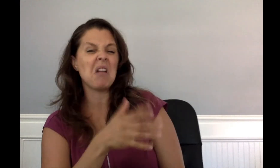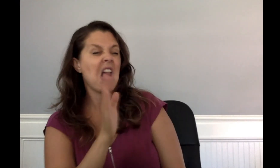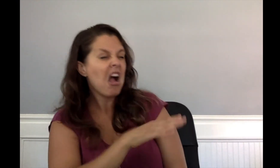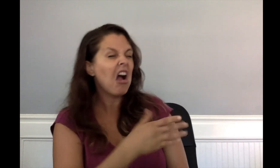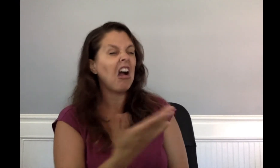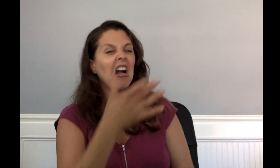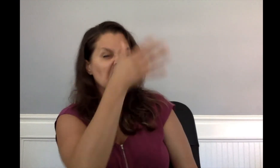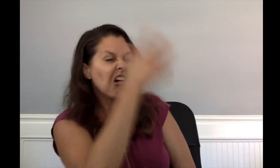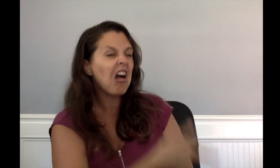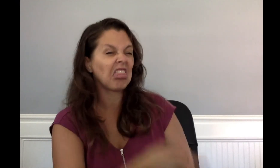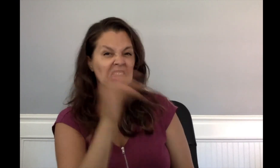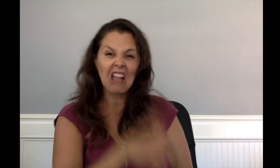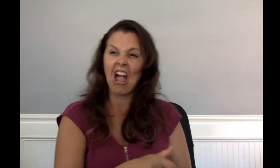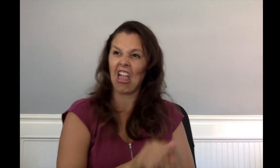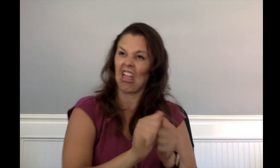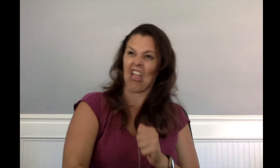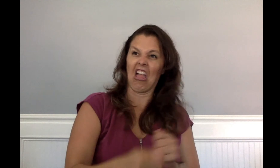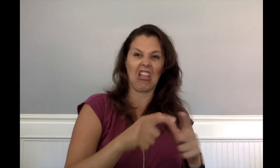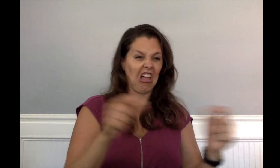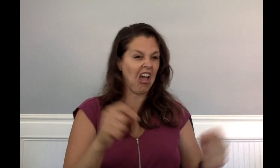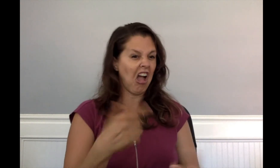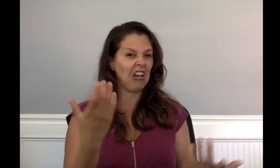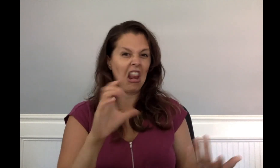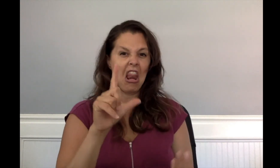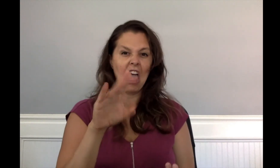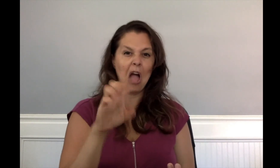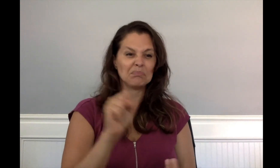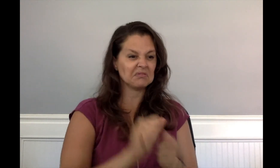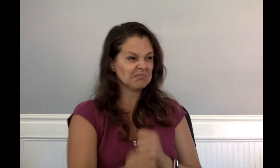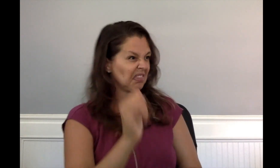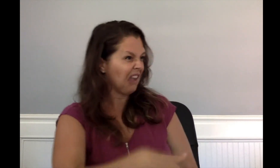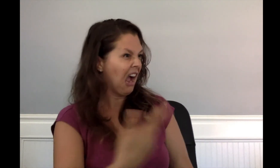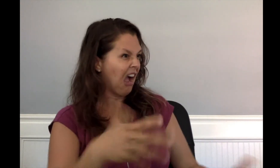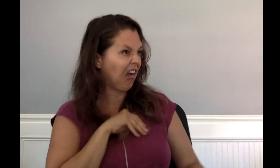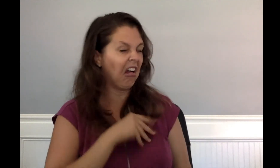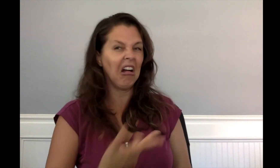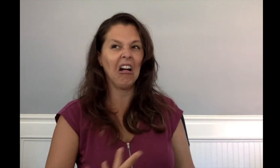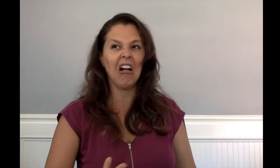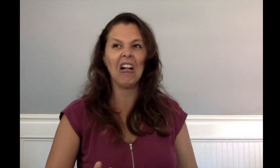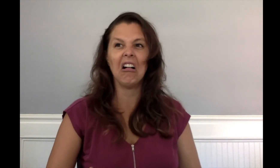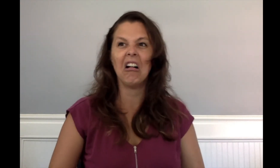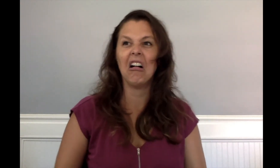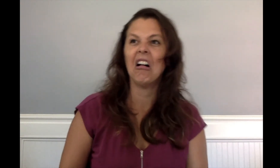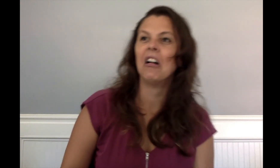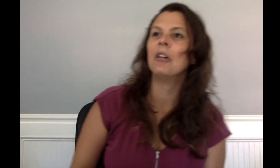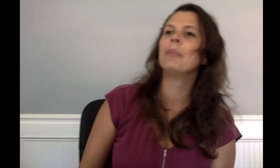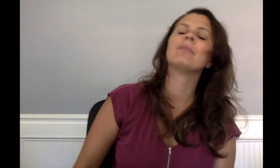"Really, Irving? An ace of clubs? "